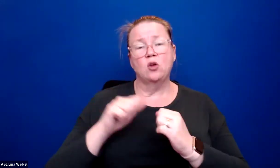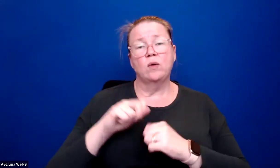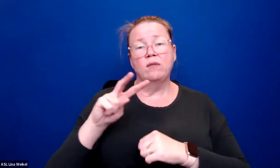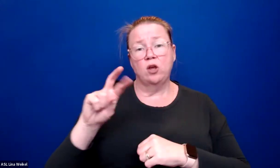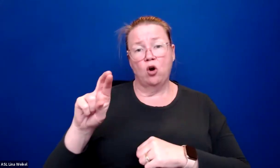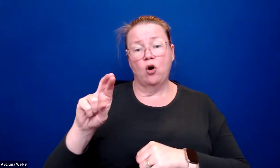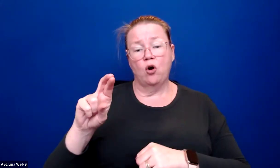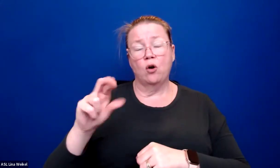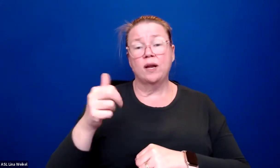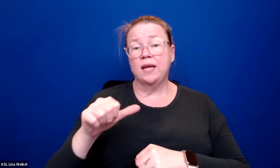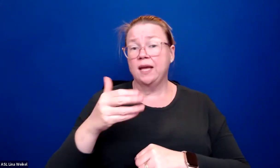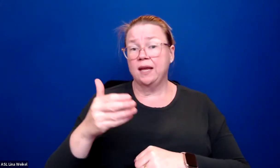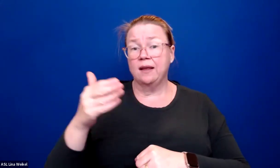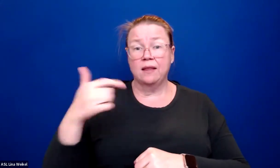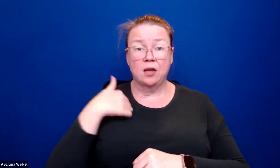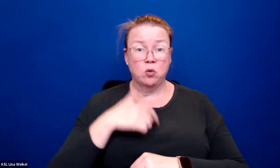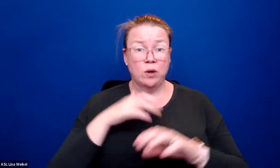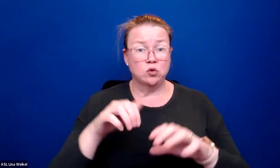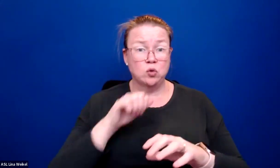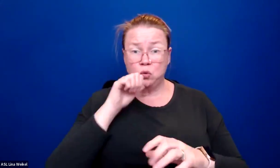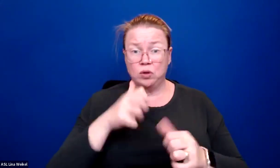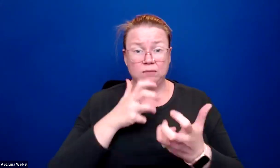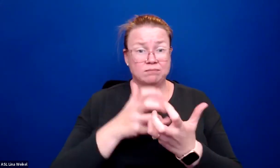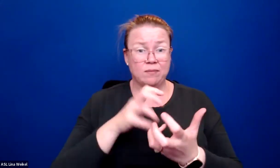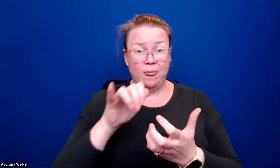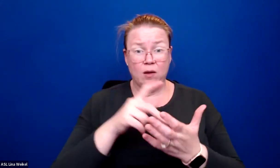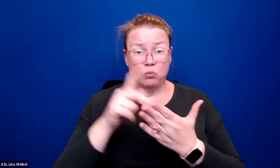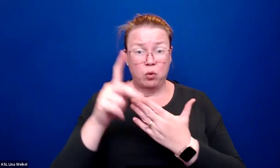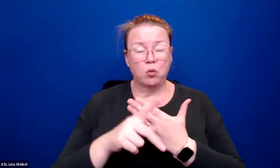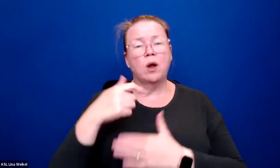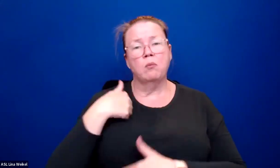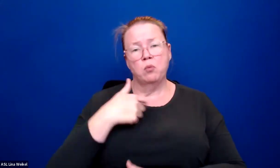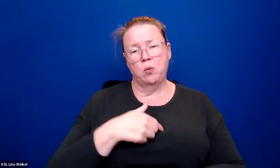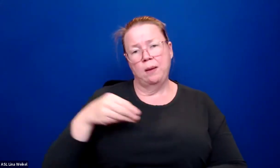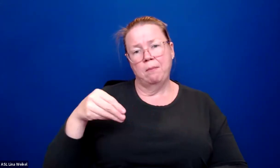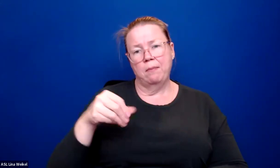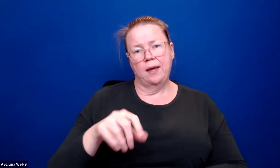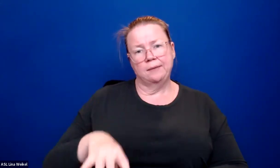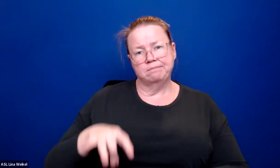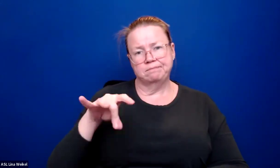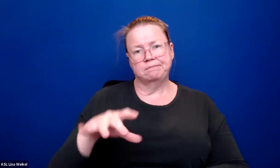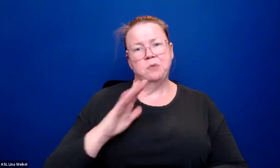Kendra Brown: and then anything that we do that doesn't fall into that program we would just pay for from our own funding.